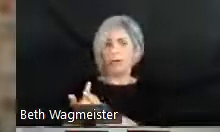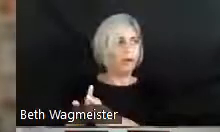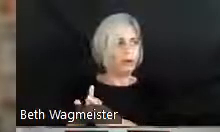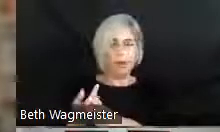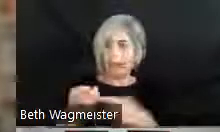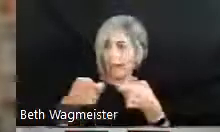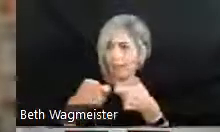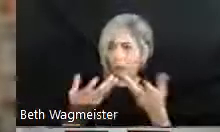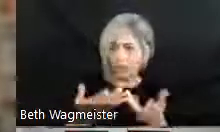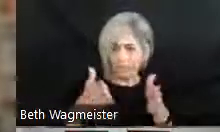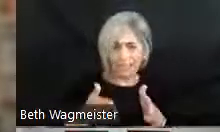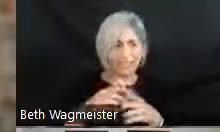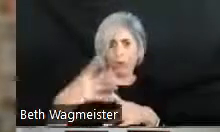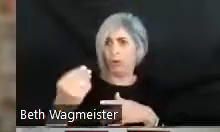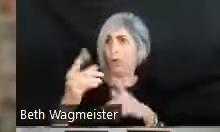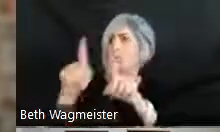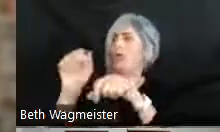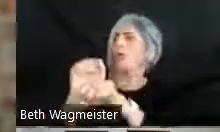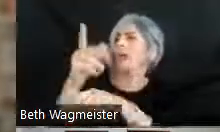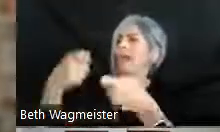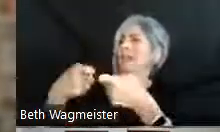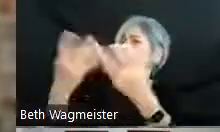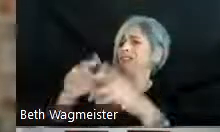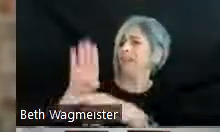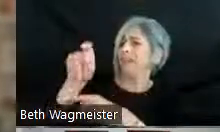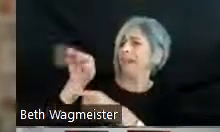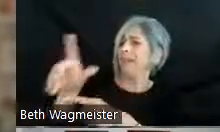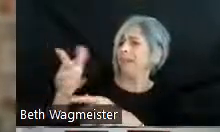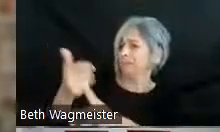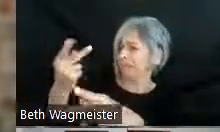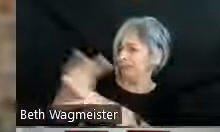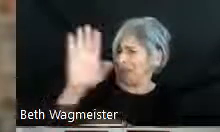who are just yeah, go work on the electrical panel. You'll figure out what the red wire,